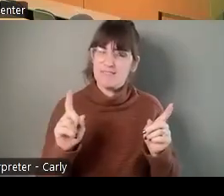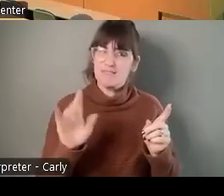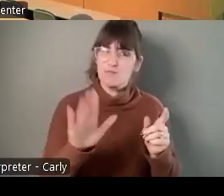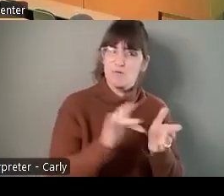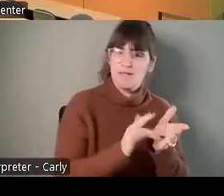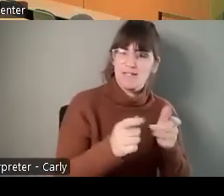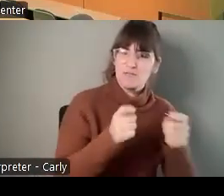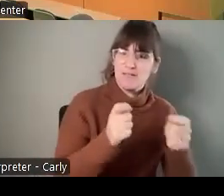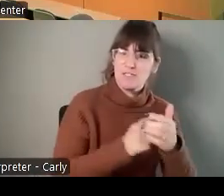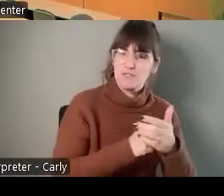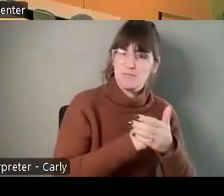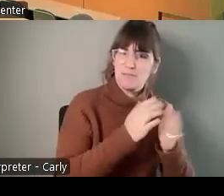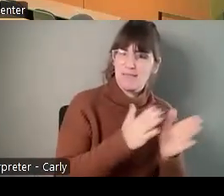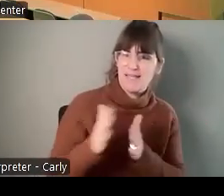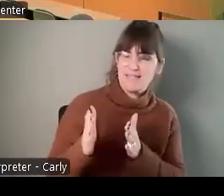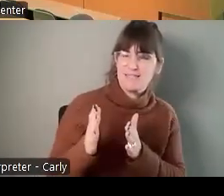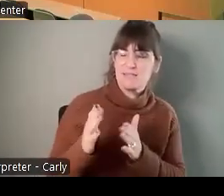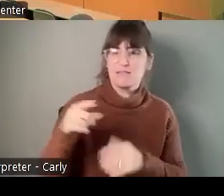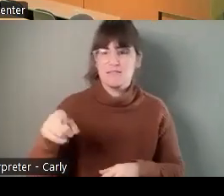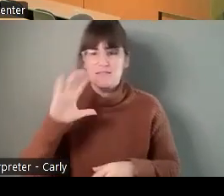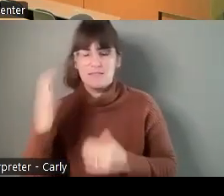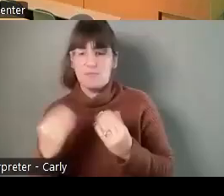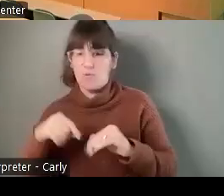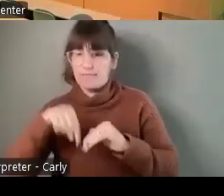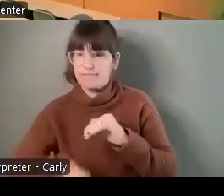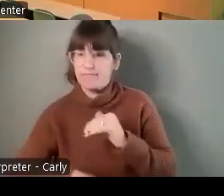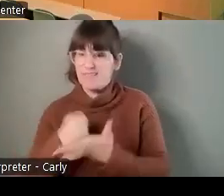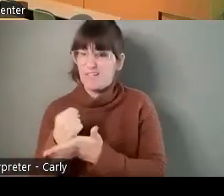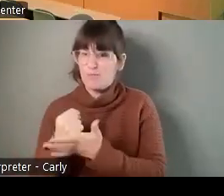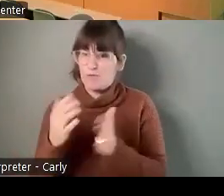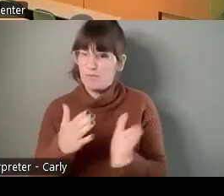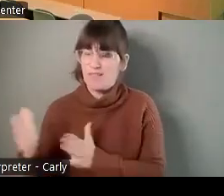this strikes me as a very like like intensive therapeutic plan. Is there any analysis you've